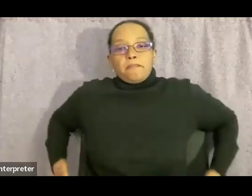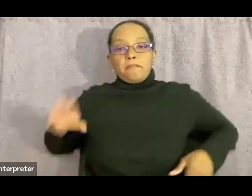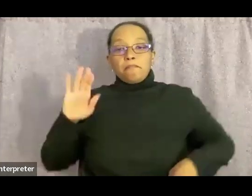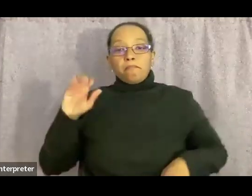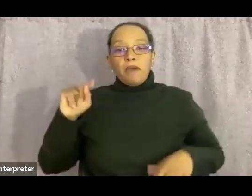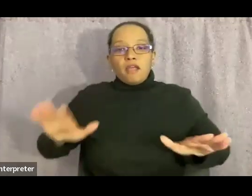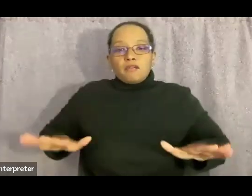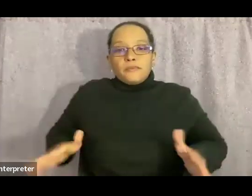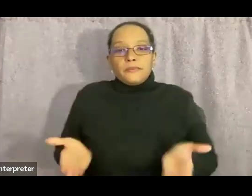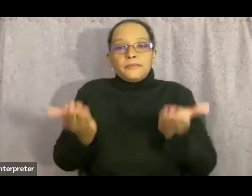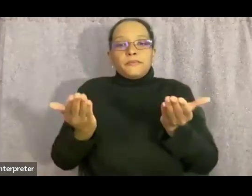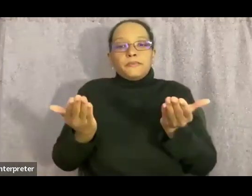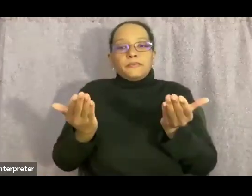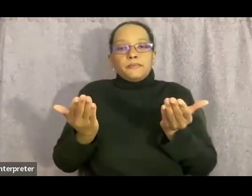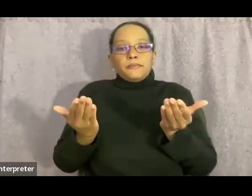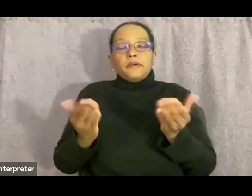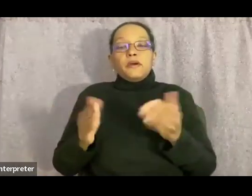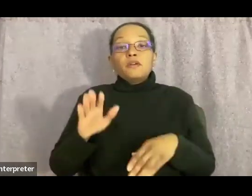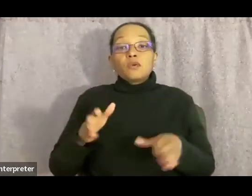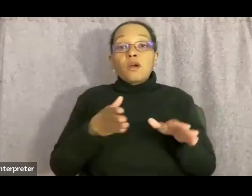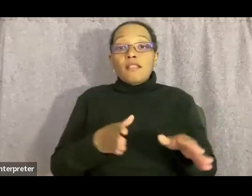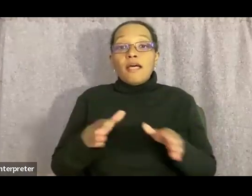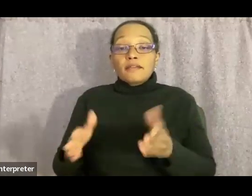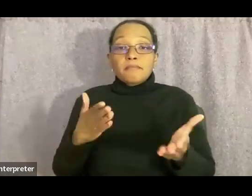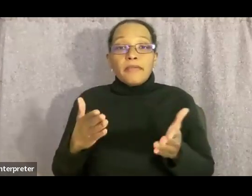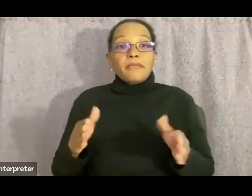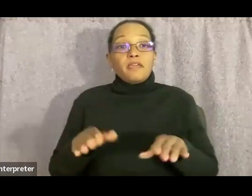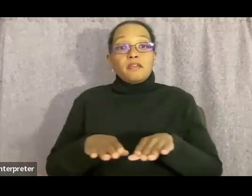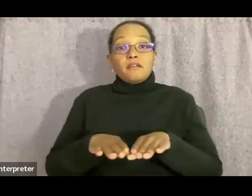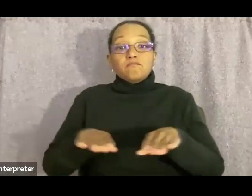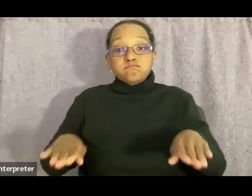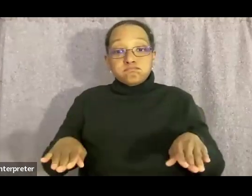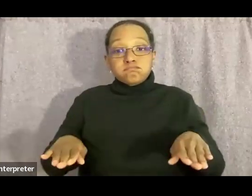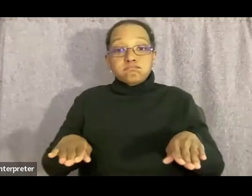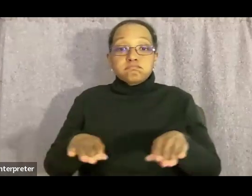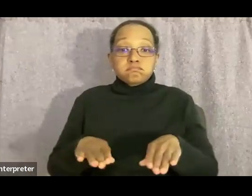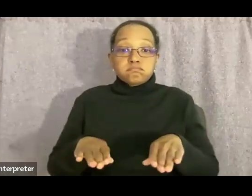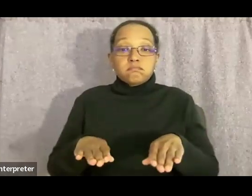Your legs might be hip width apart, or a little closer. Your feet will be flat on the floor.